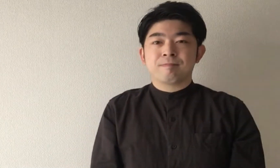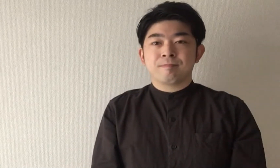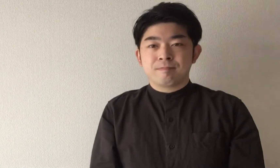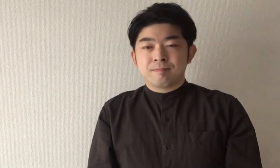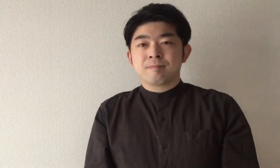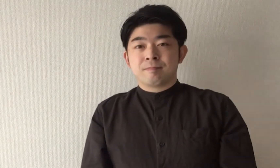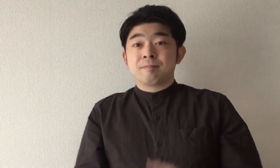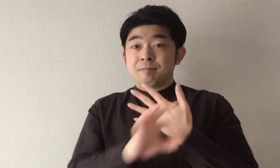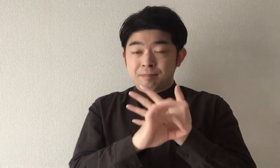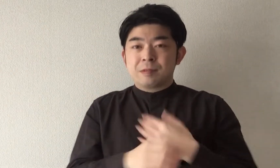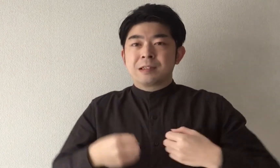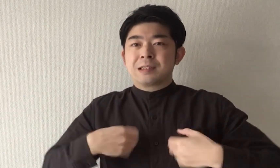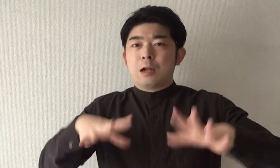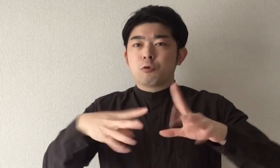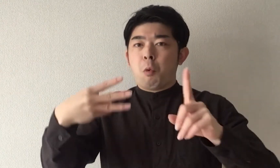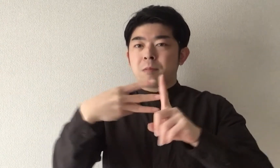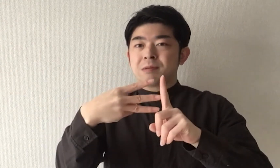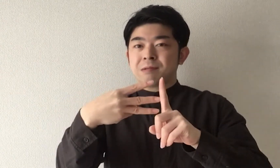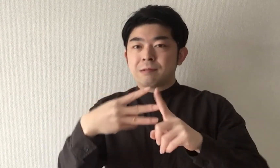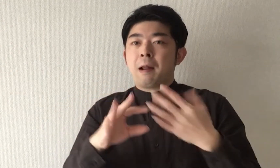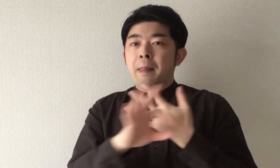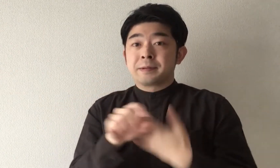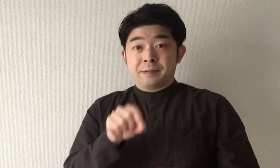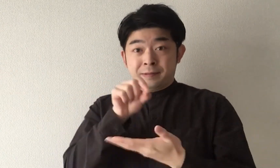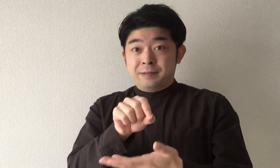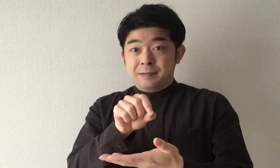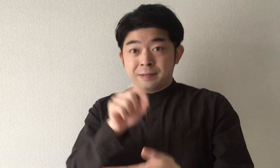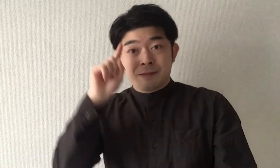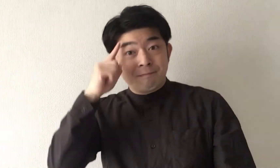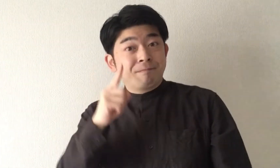For example, we'll try to express how my birthday changes in time.